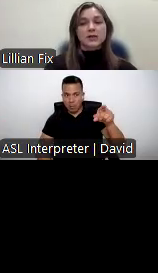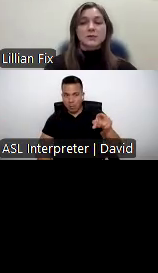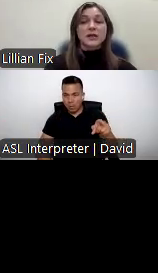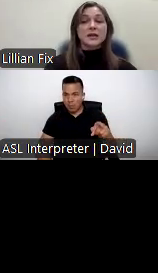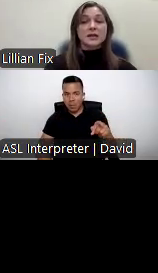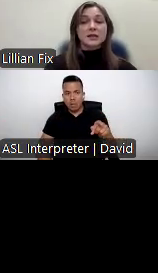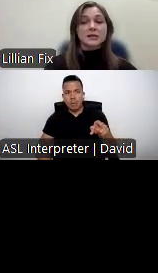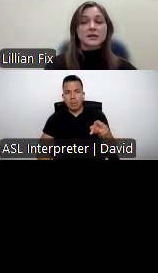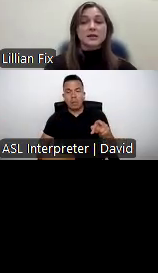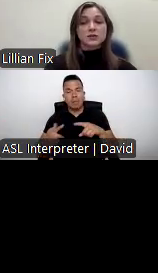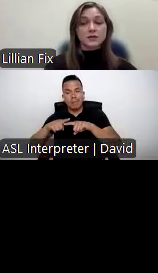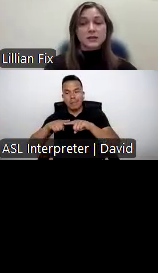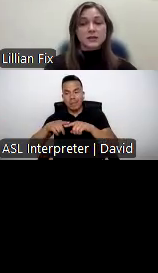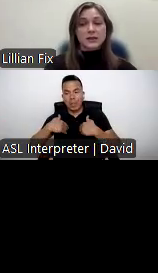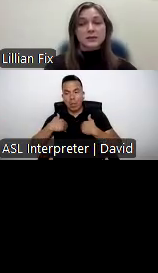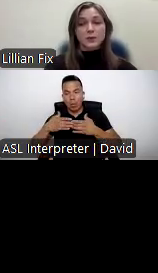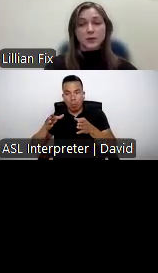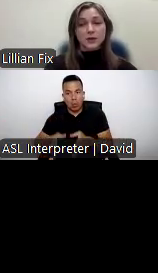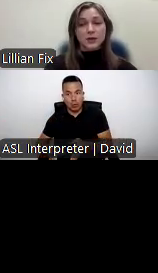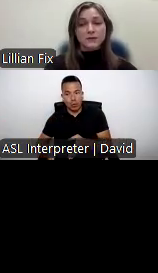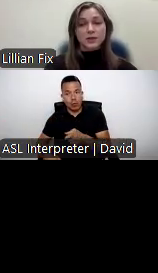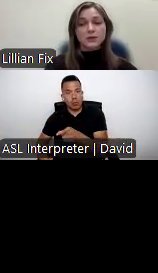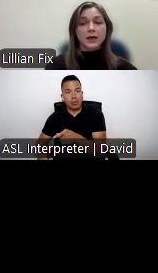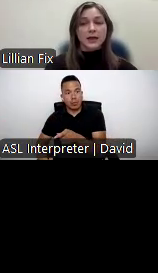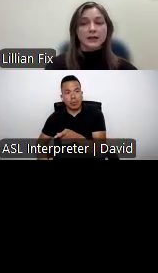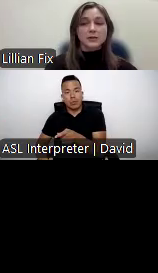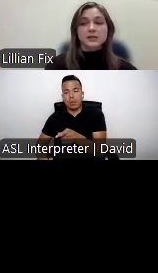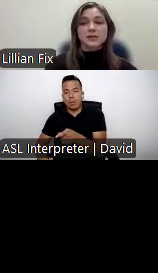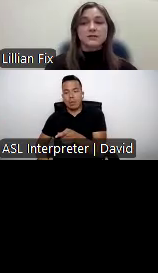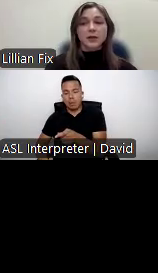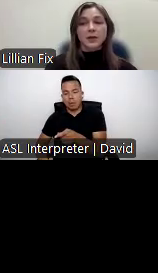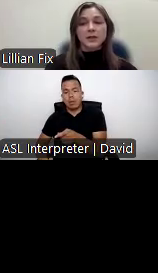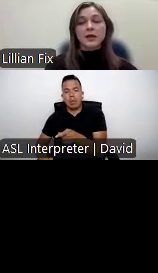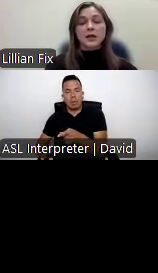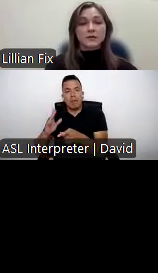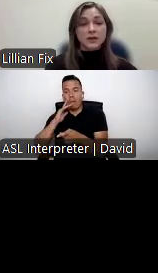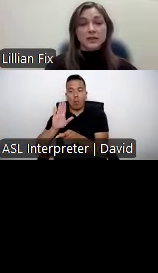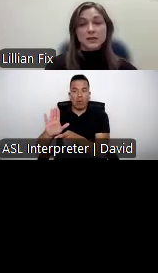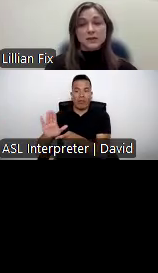youth participant needs, the services that support their individual AI literacy development can fit